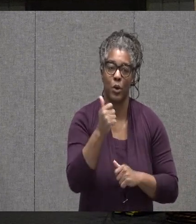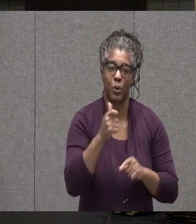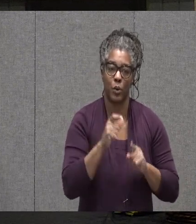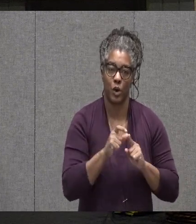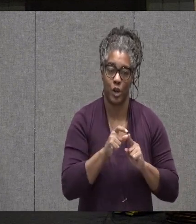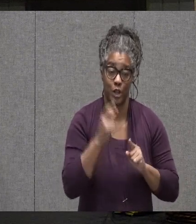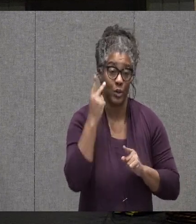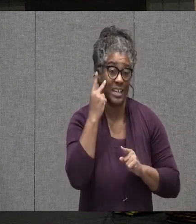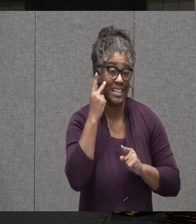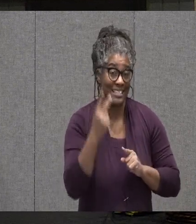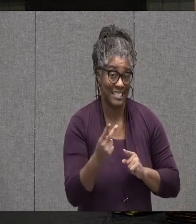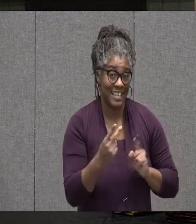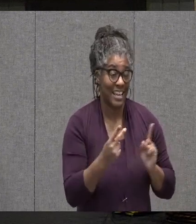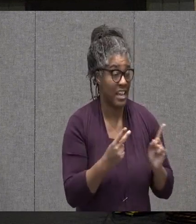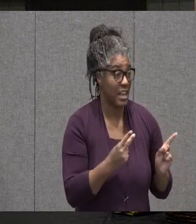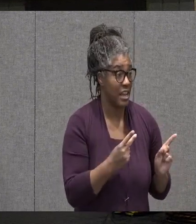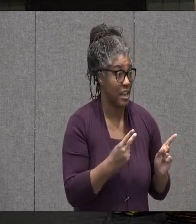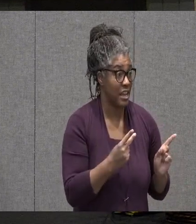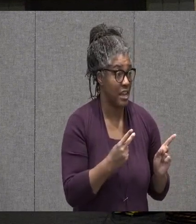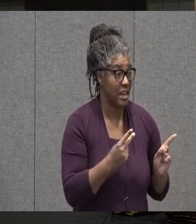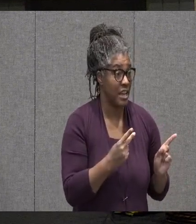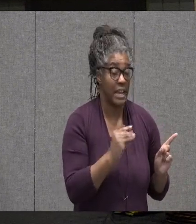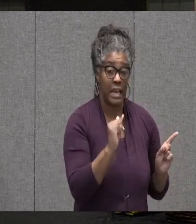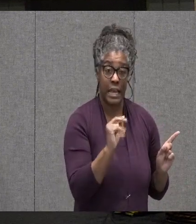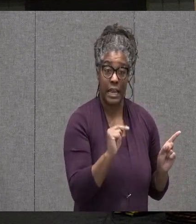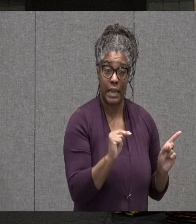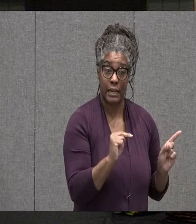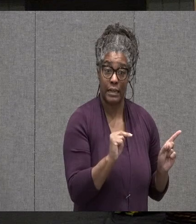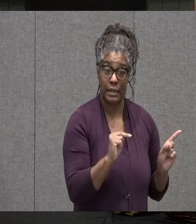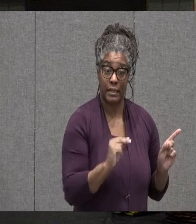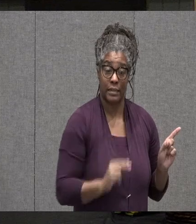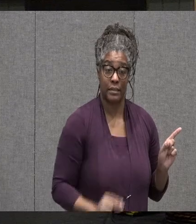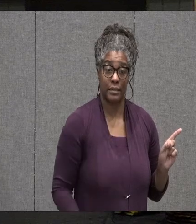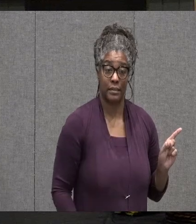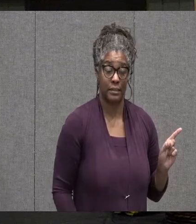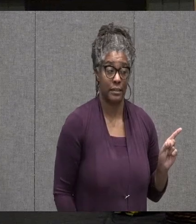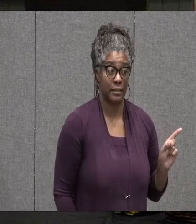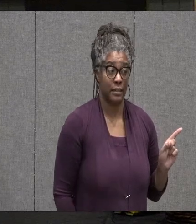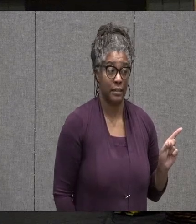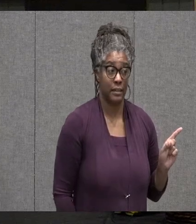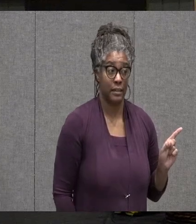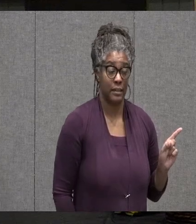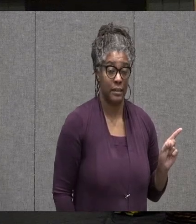Yeah! You see this word, in, and then this sight word, come.